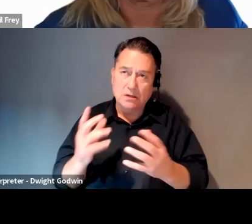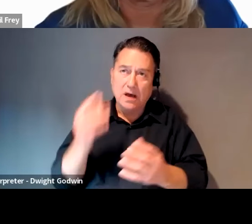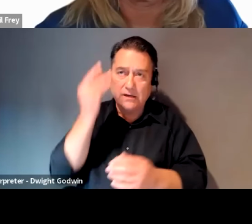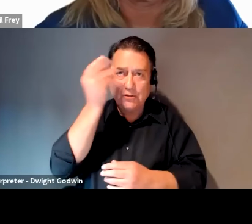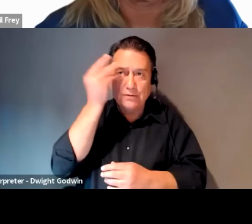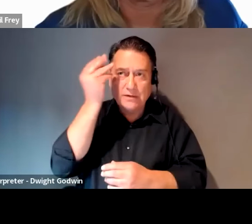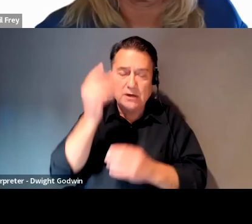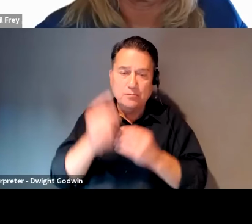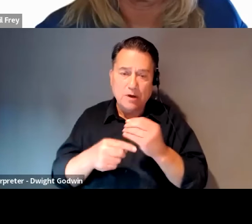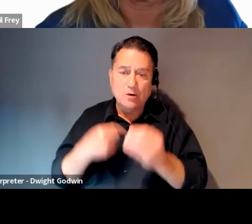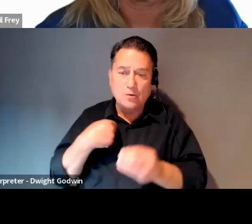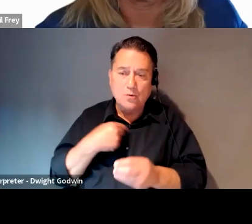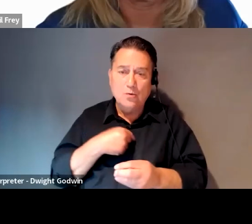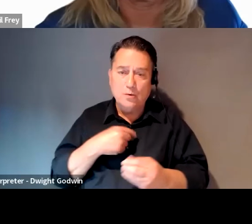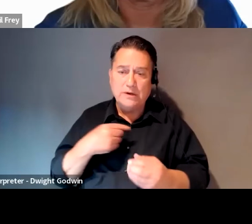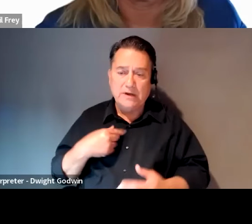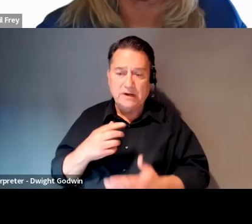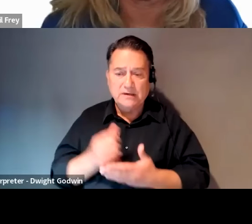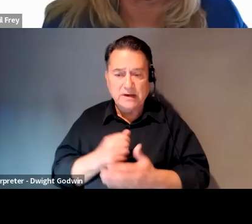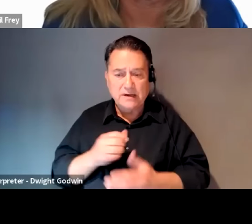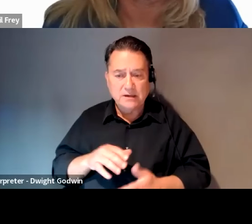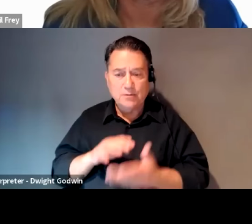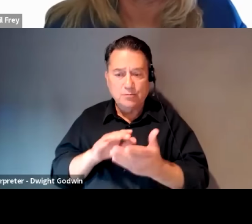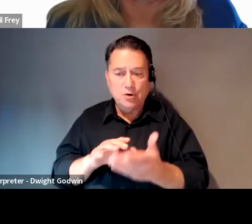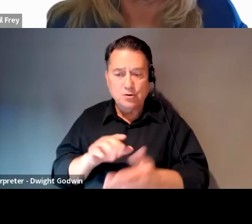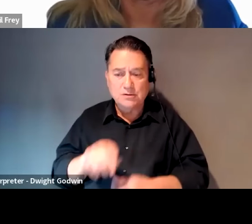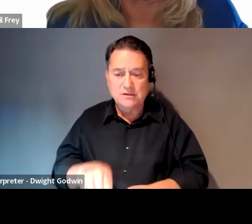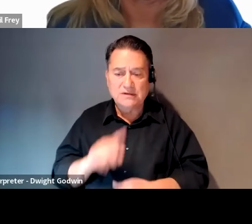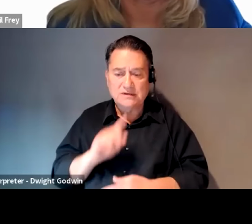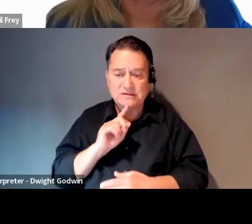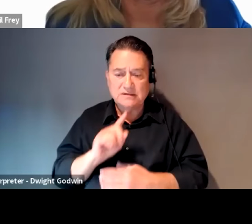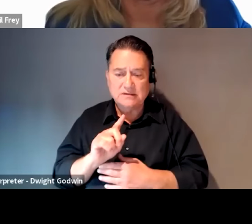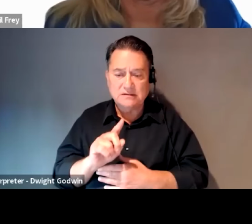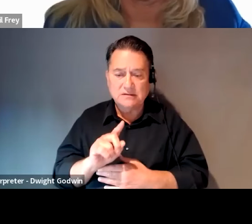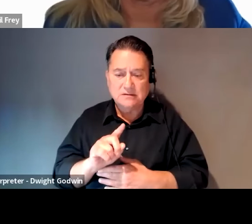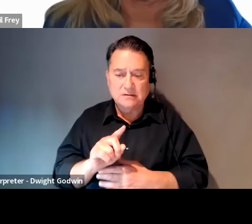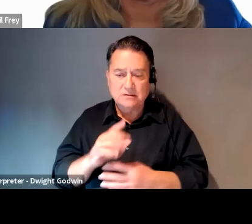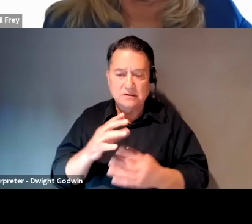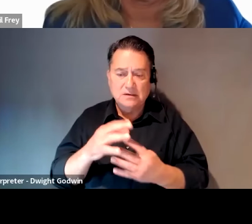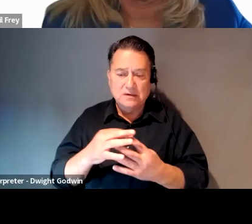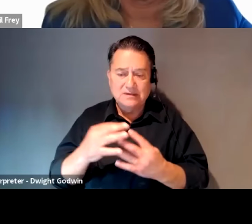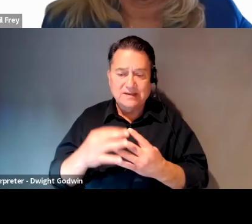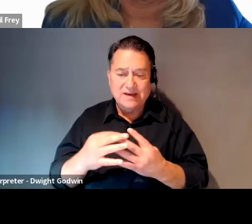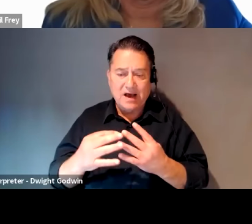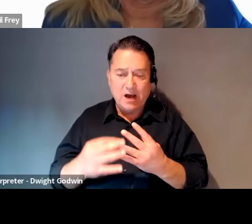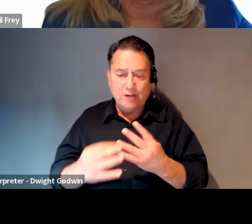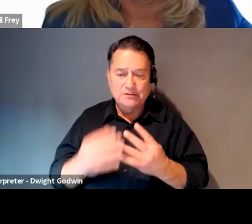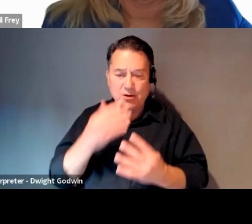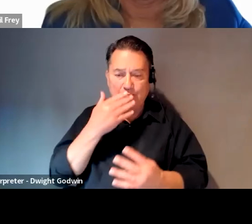We take the approach that this is the option best for our families.